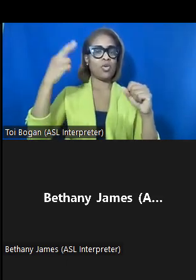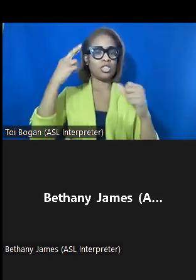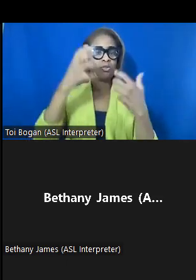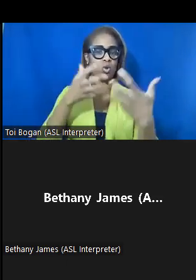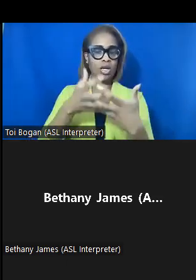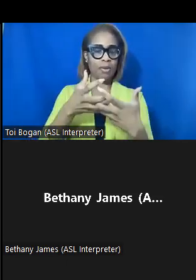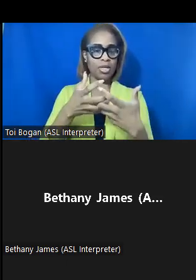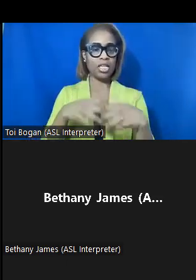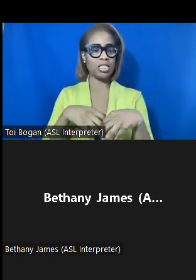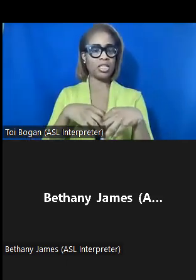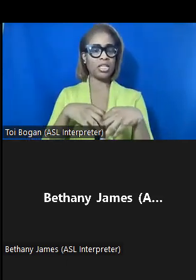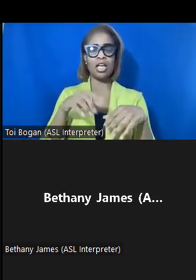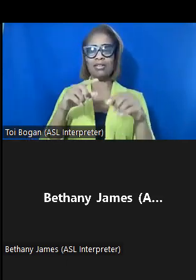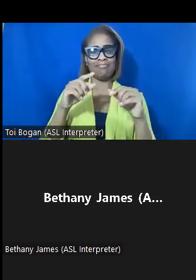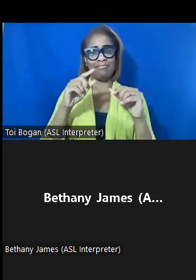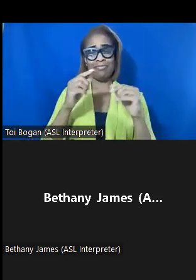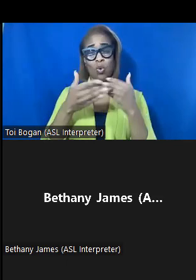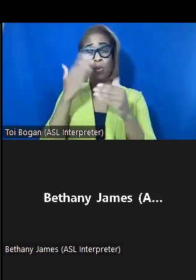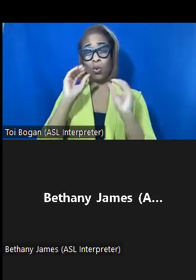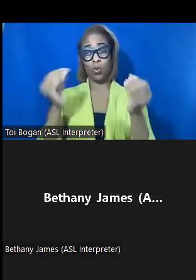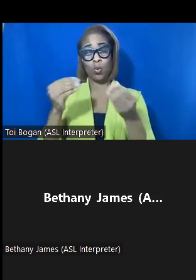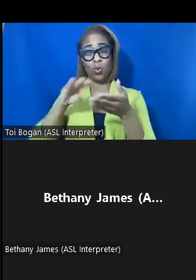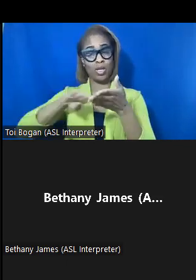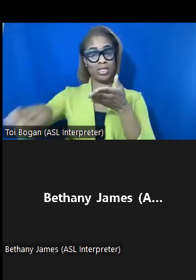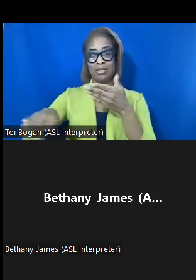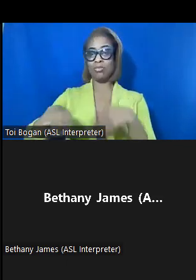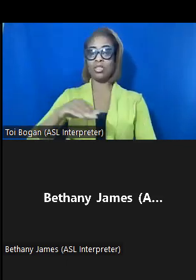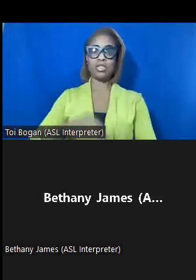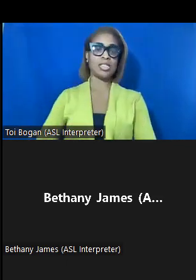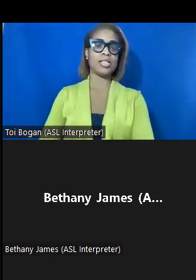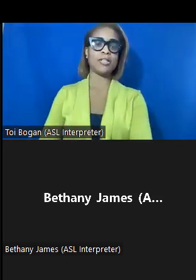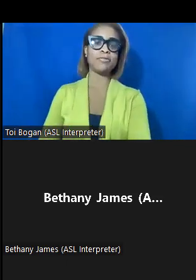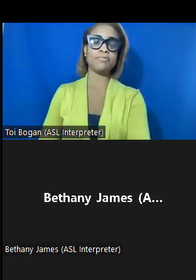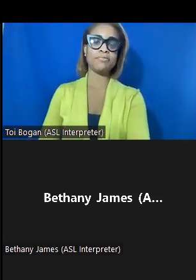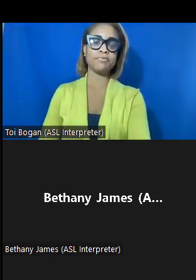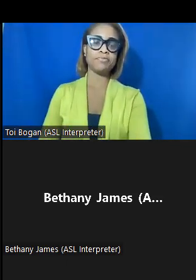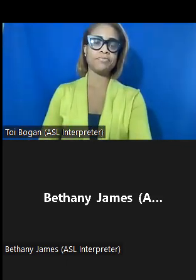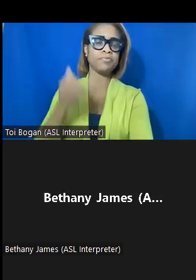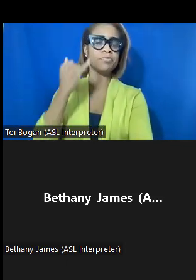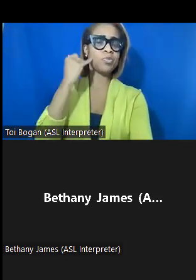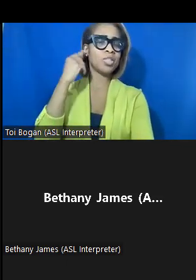There's very little exemptions. What if we don't hear back from a complaint?